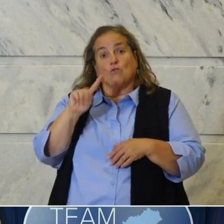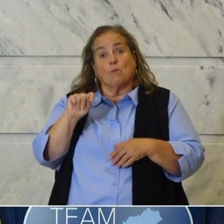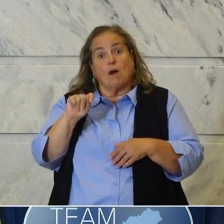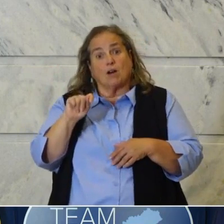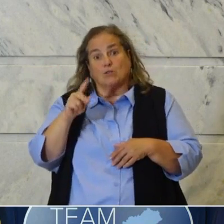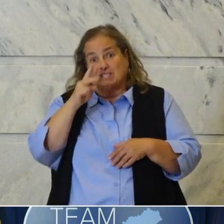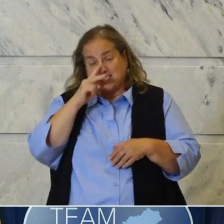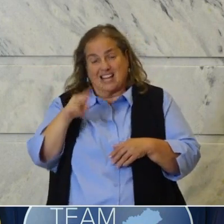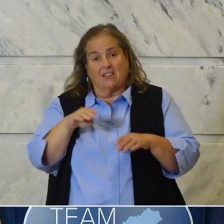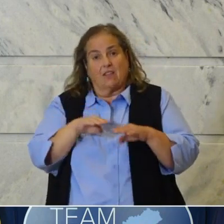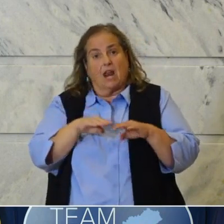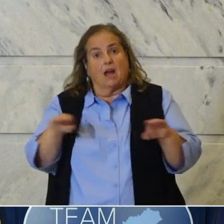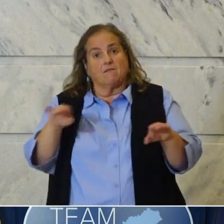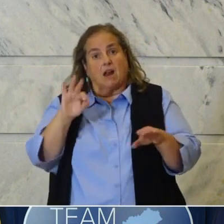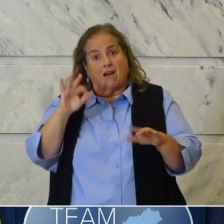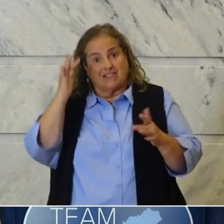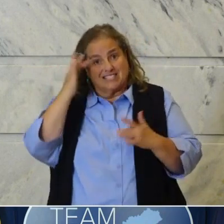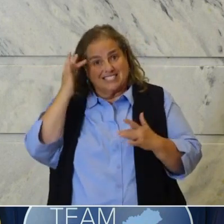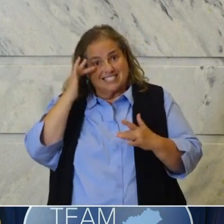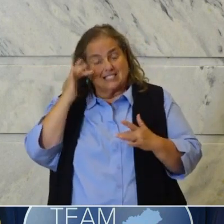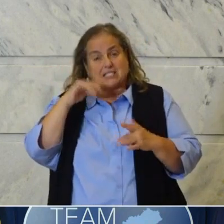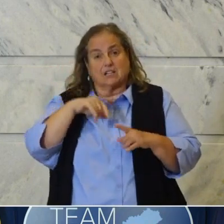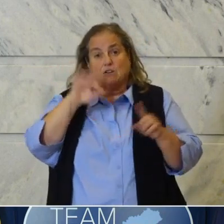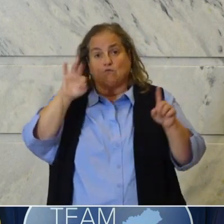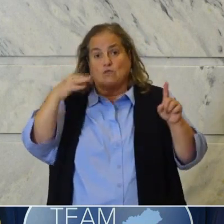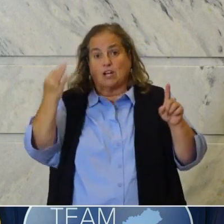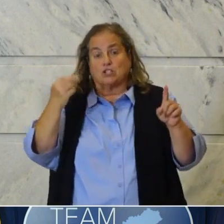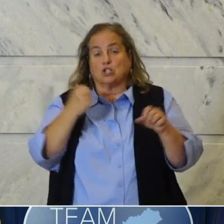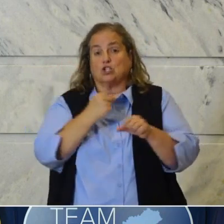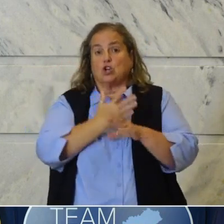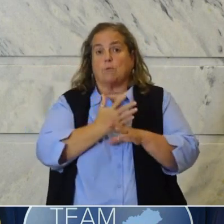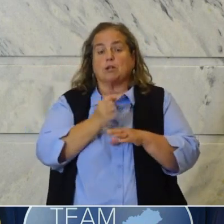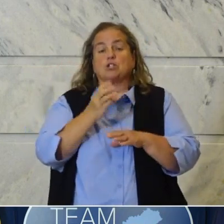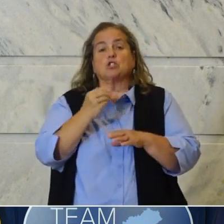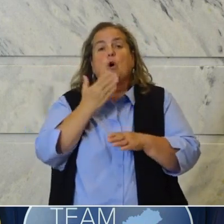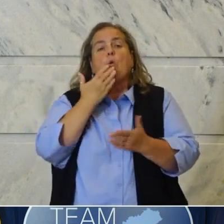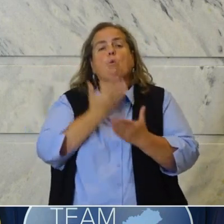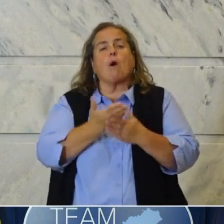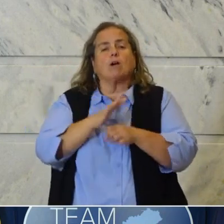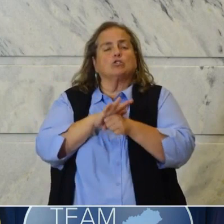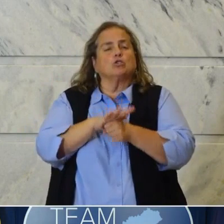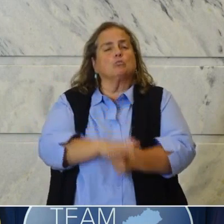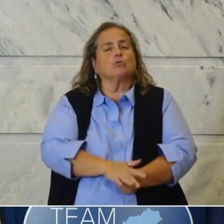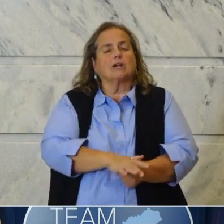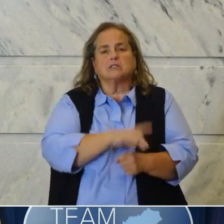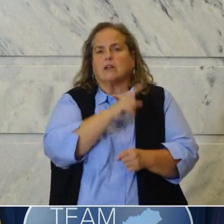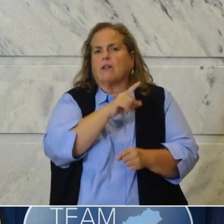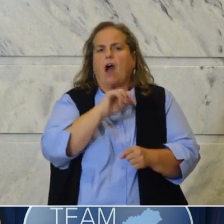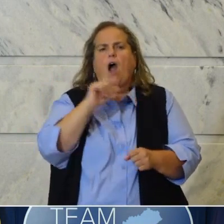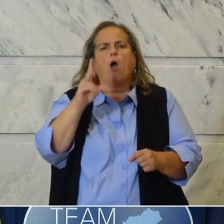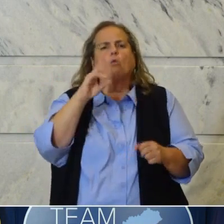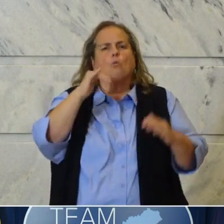levels of disease that France and Germany achieved were so well suppressed that it was all the way down there by where Vermont Waas. And